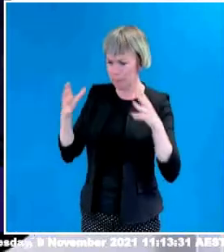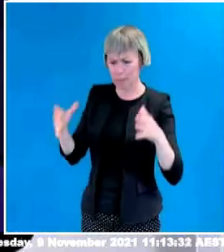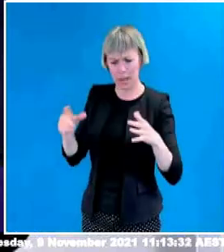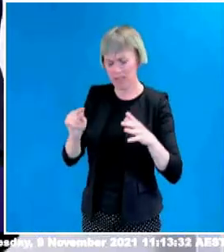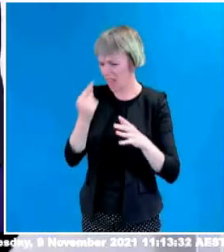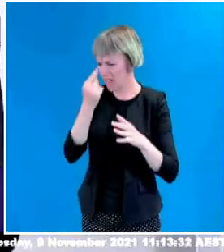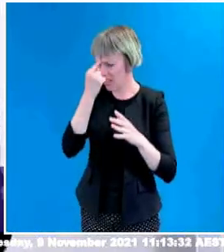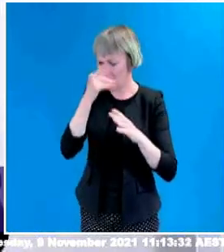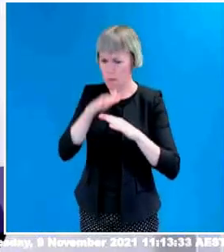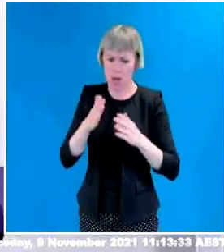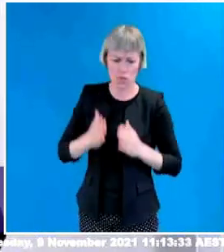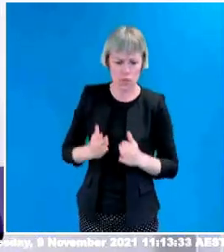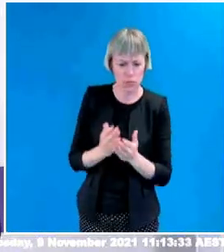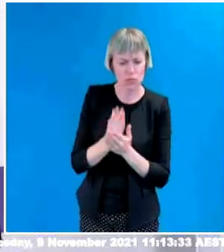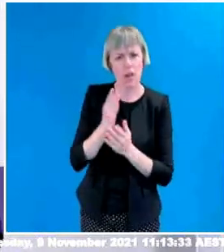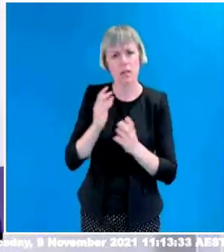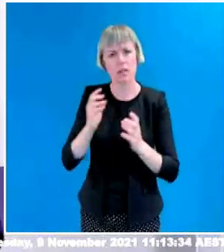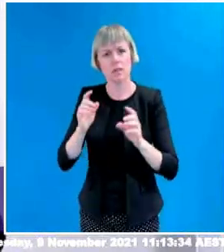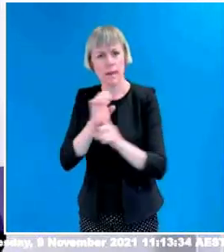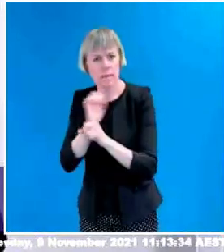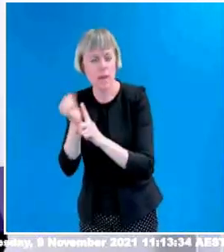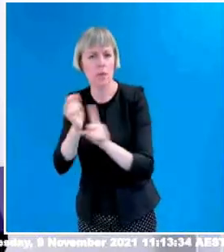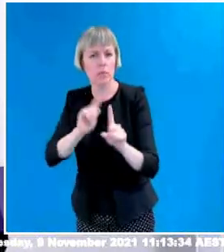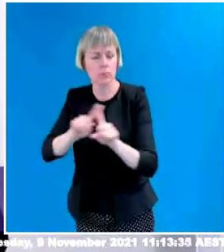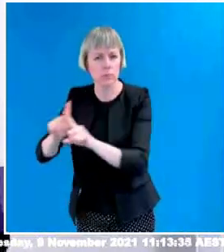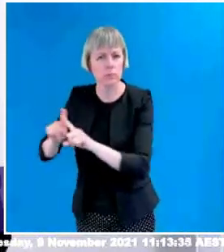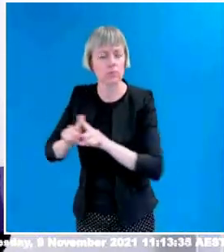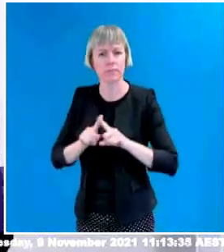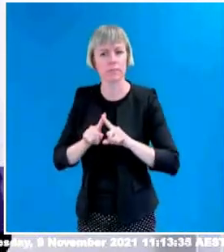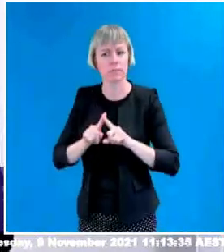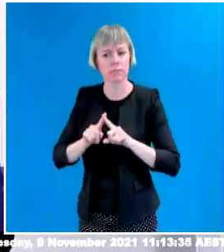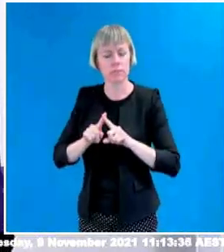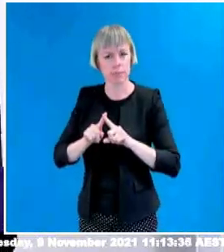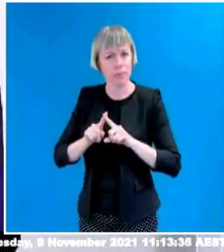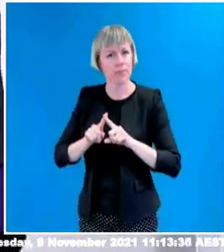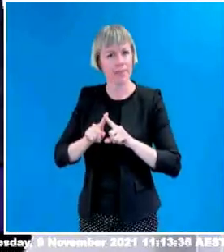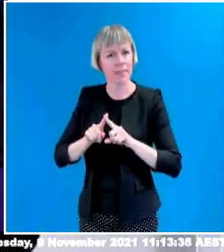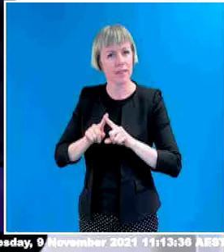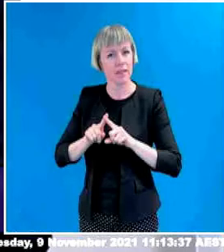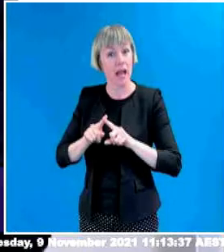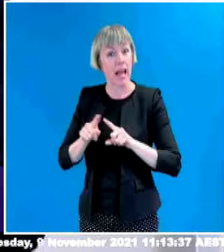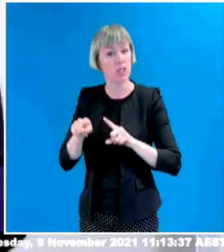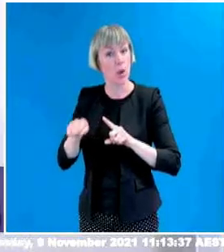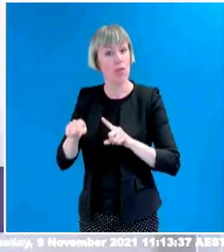So you can see the influence of that take-up in the report.